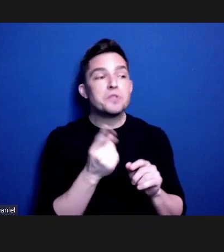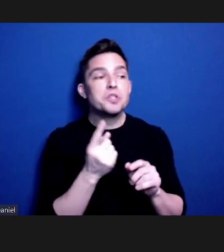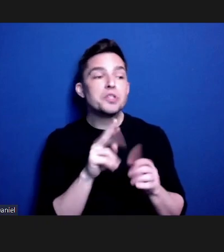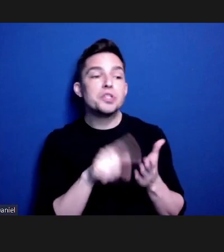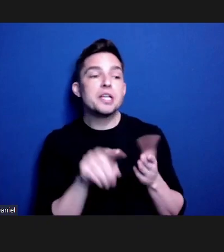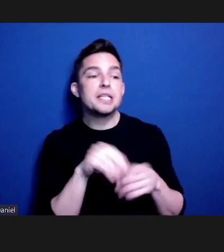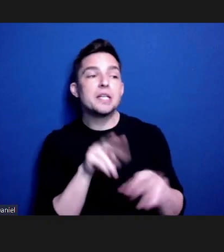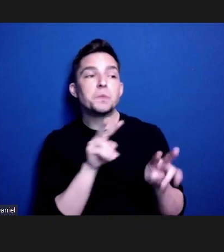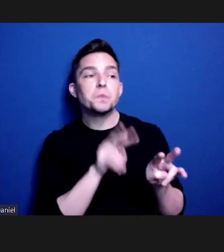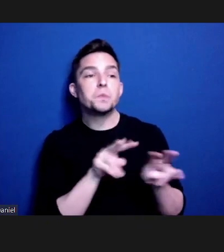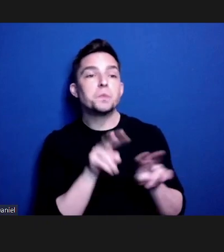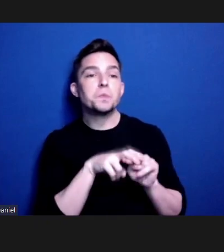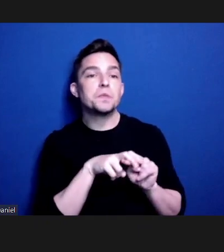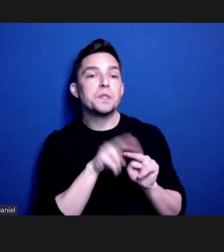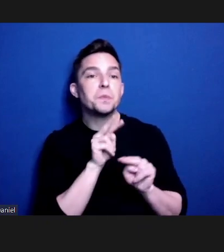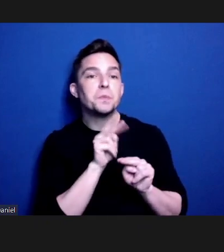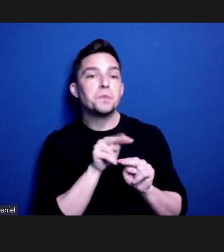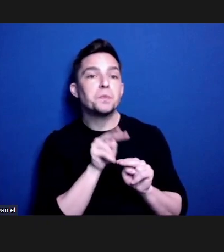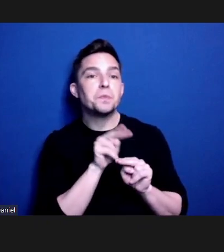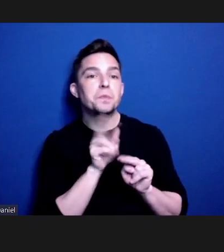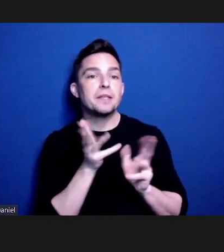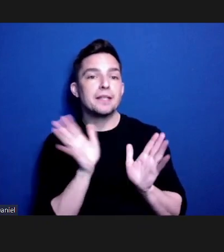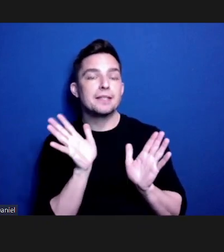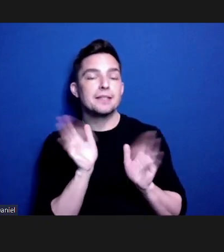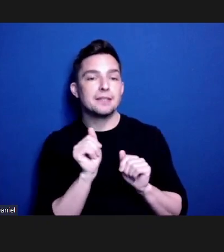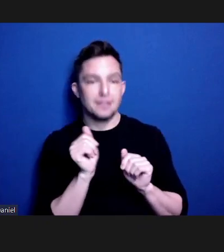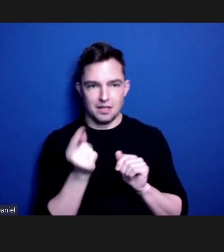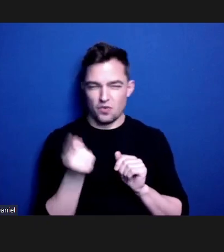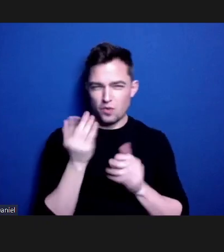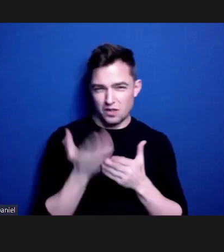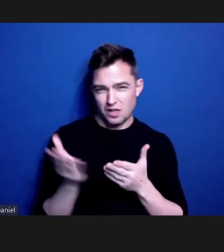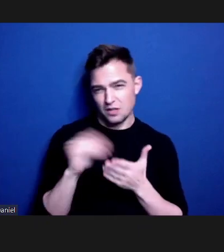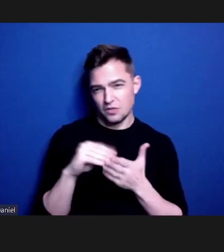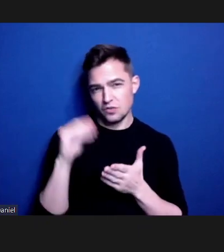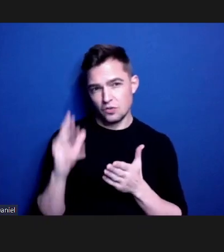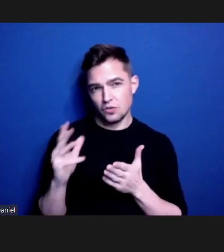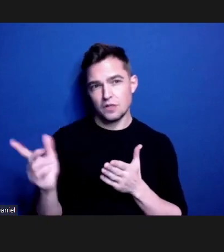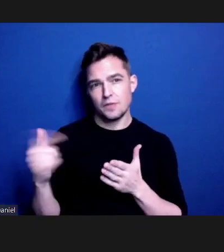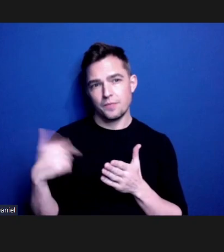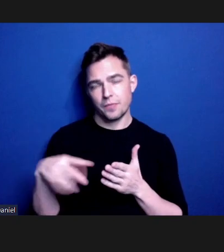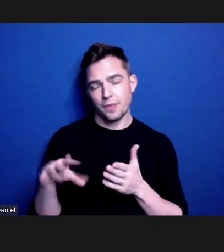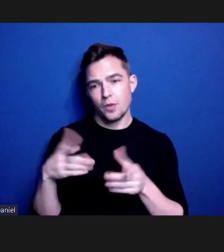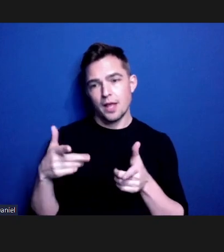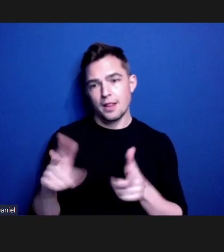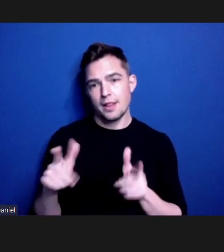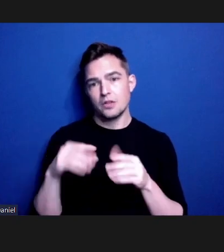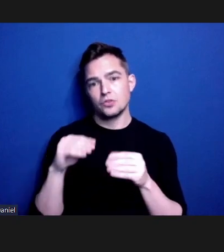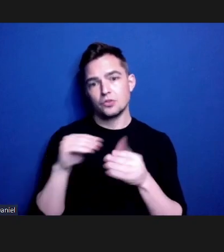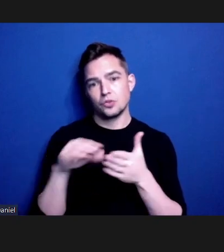as they'd say, like one thing that we lead students through is like, we'd be like, OK,